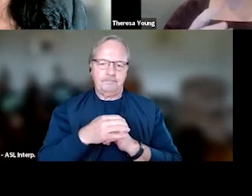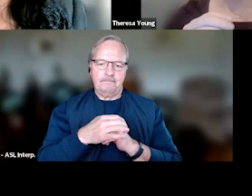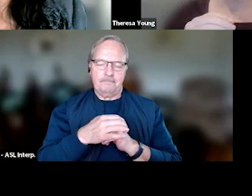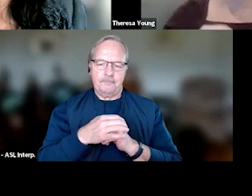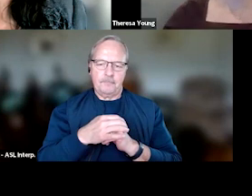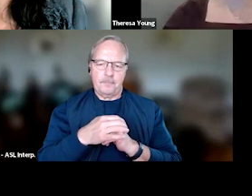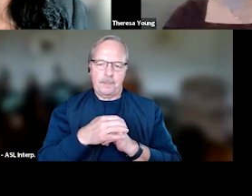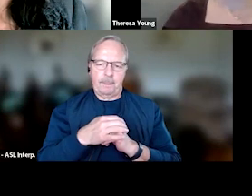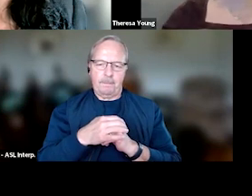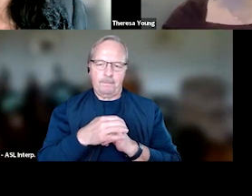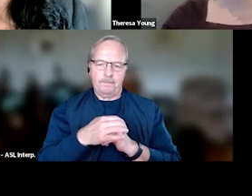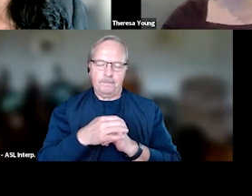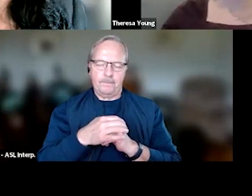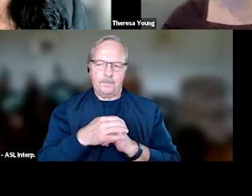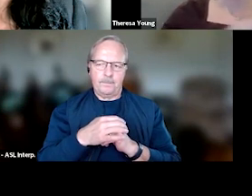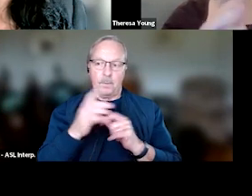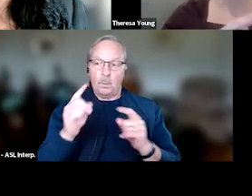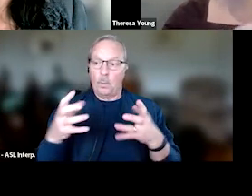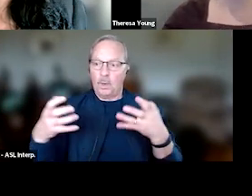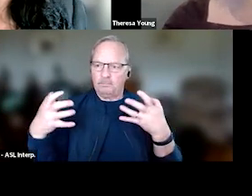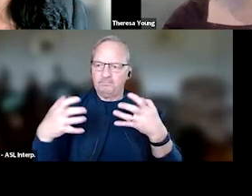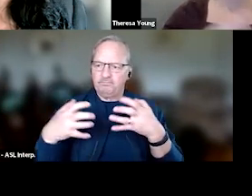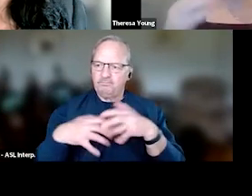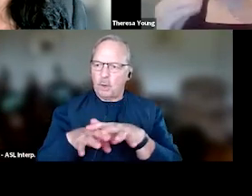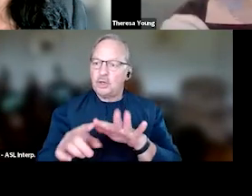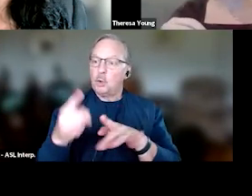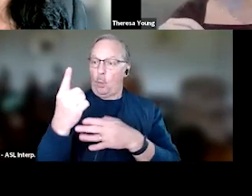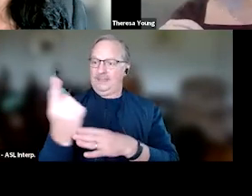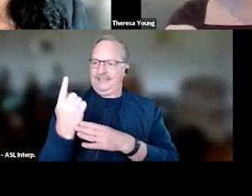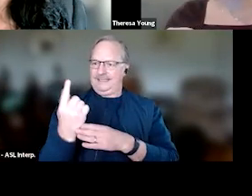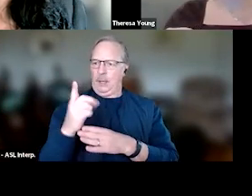Well, there's efforts to merge it into one single data set. The way it's collected now